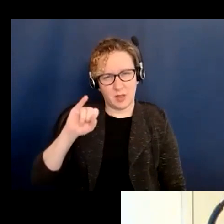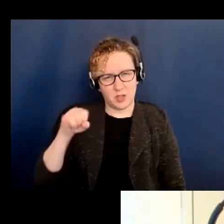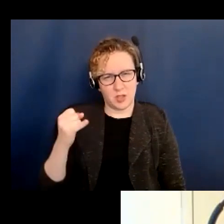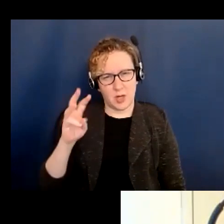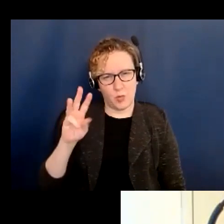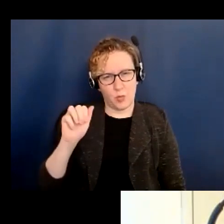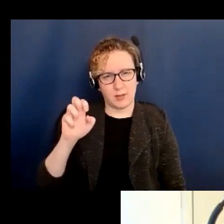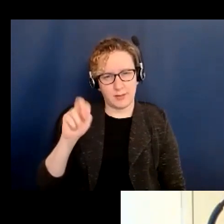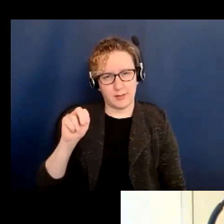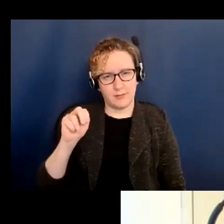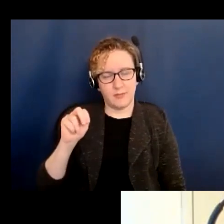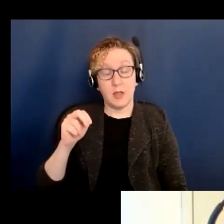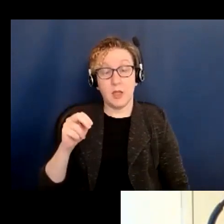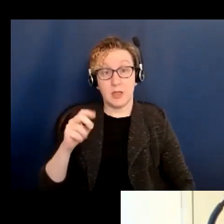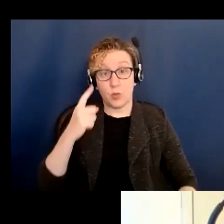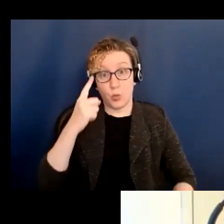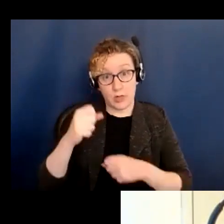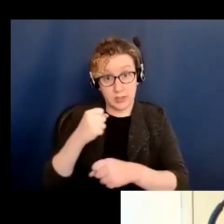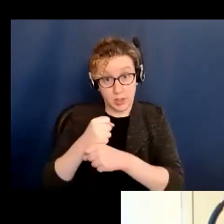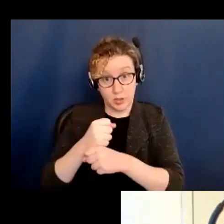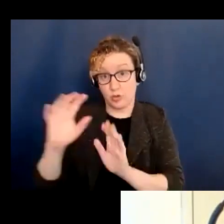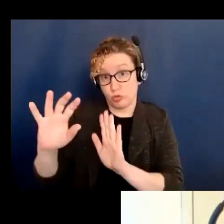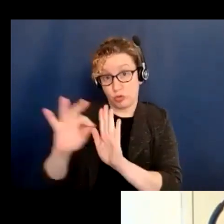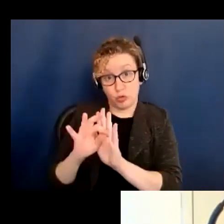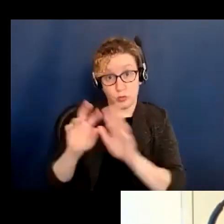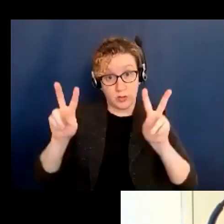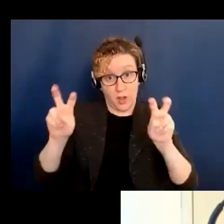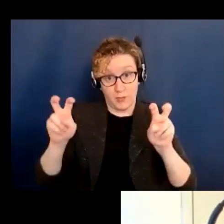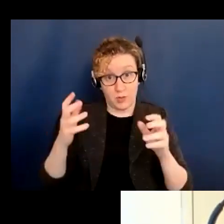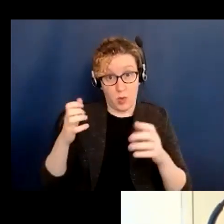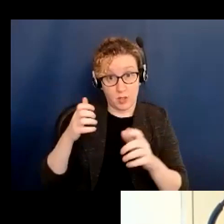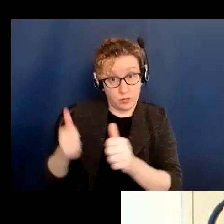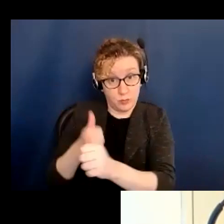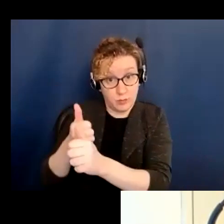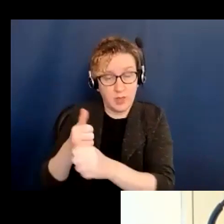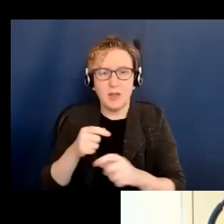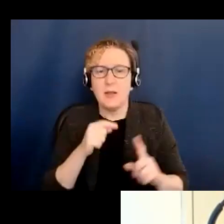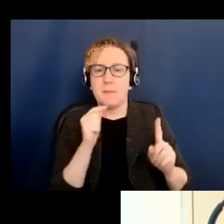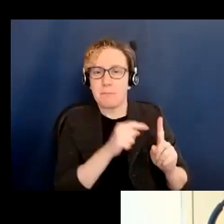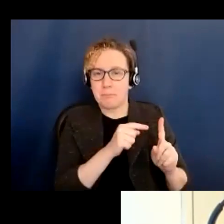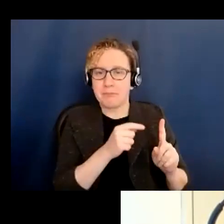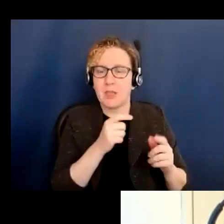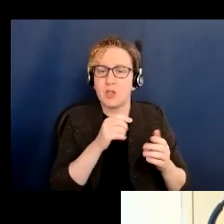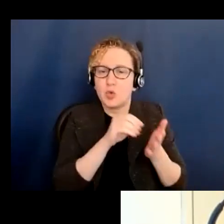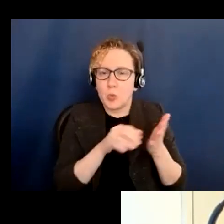choosing for a year. She was interested in following performers and interested in improv.